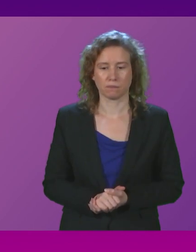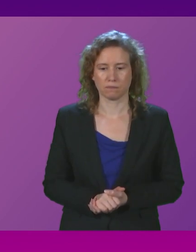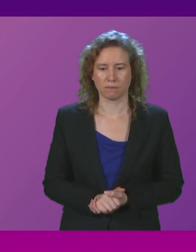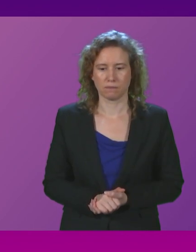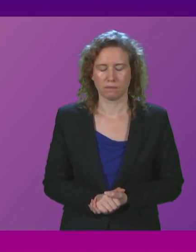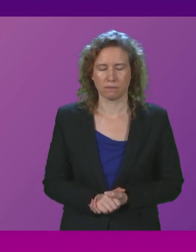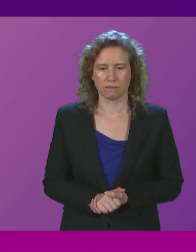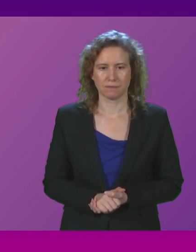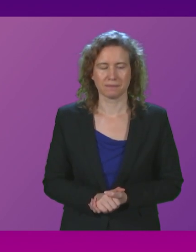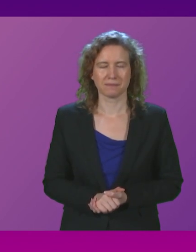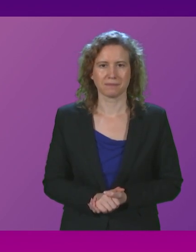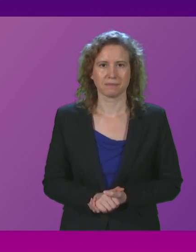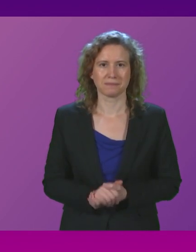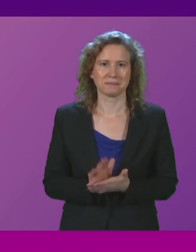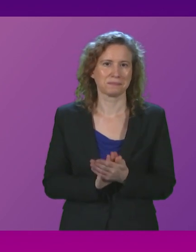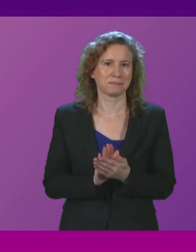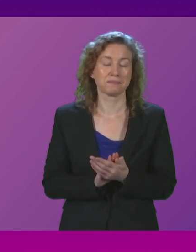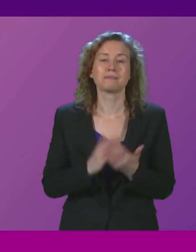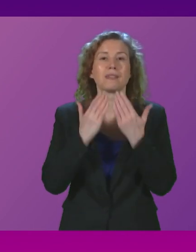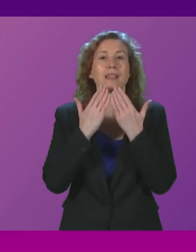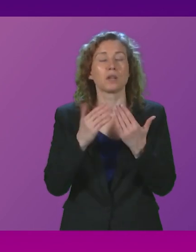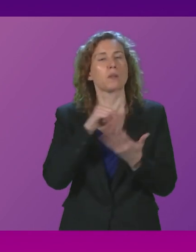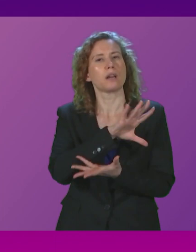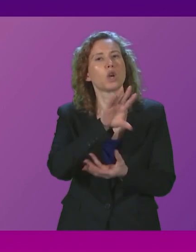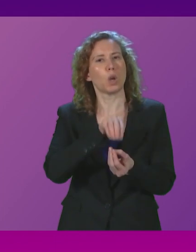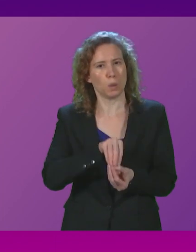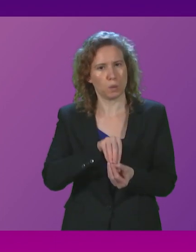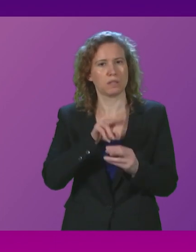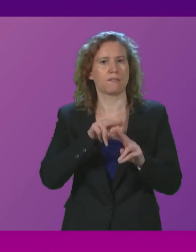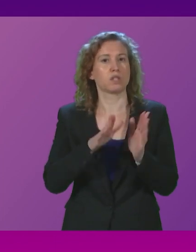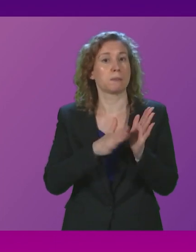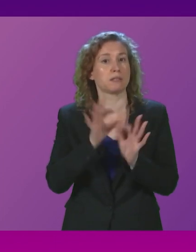That concludes First Minister’s question time.